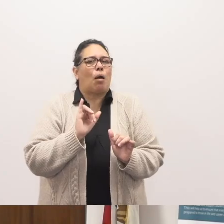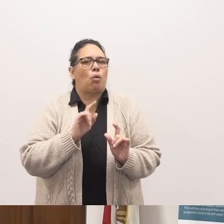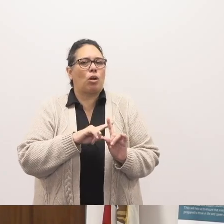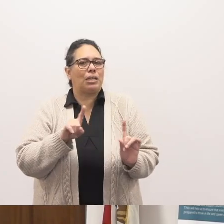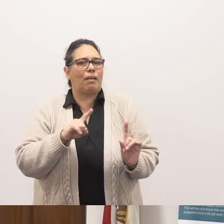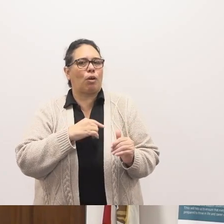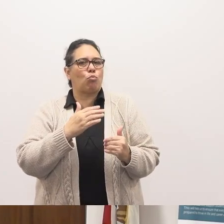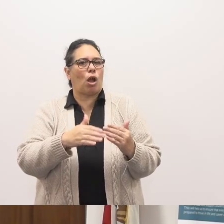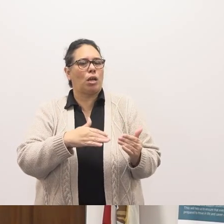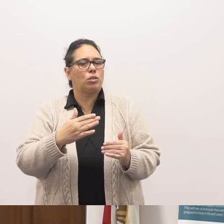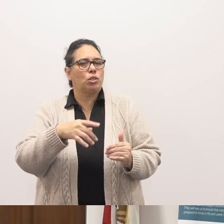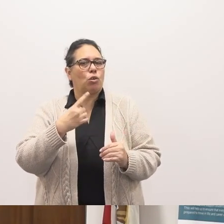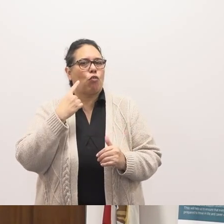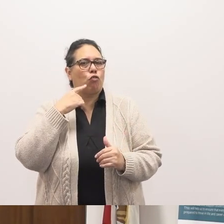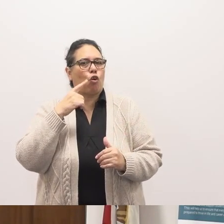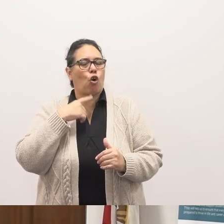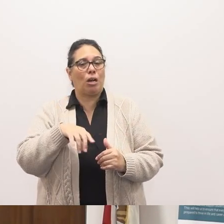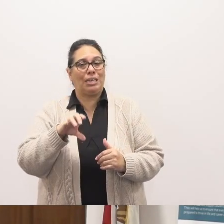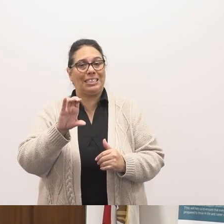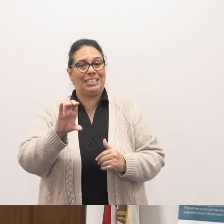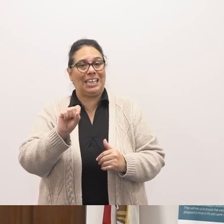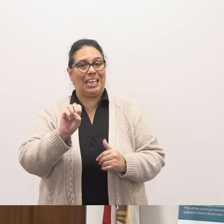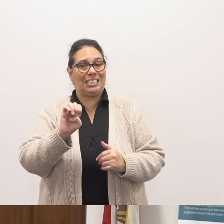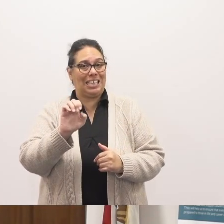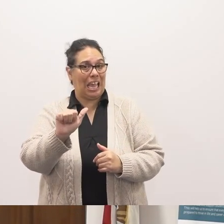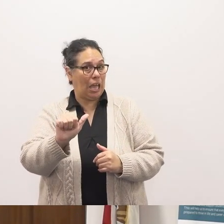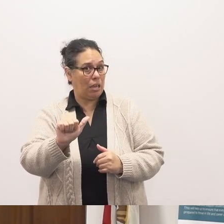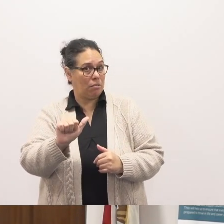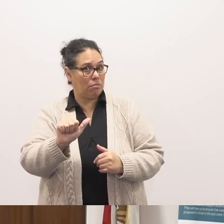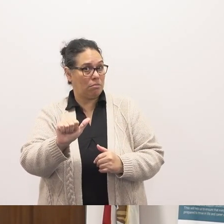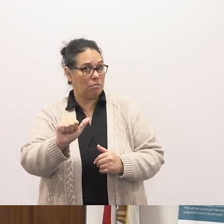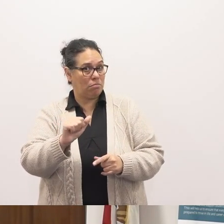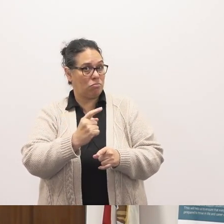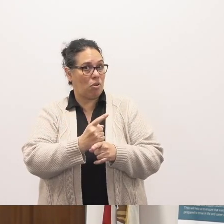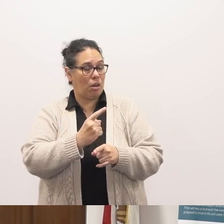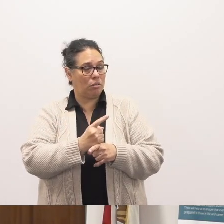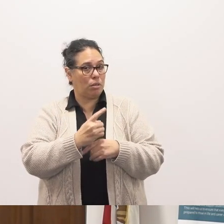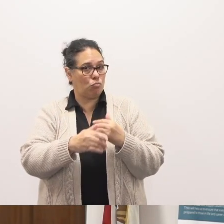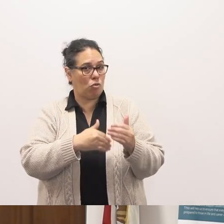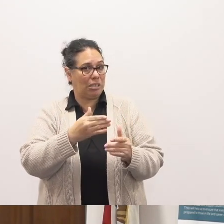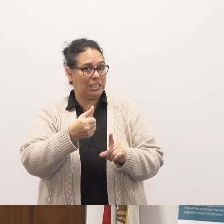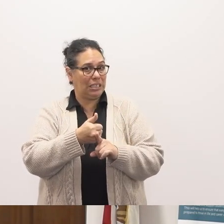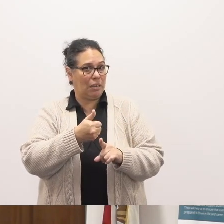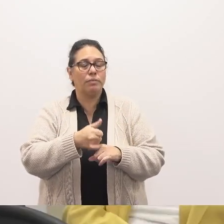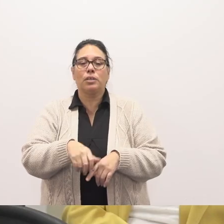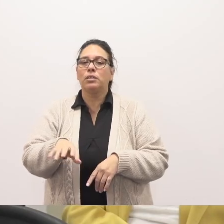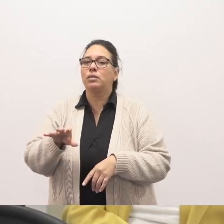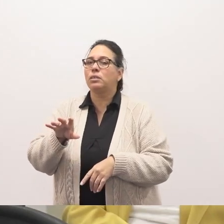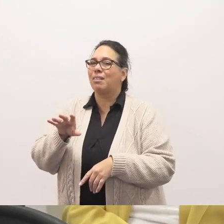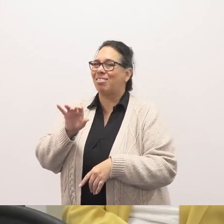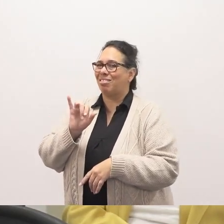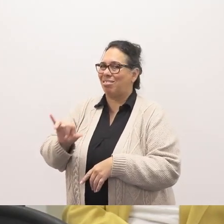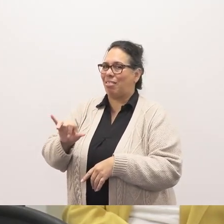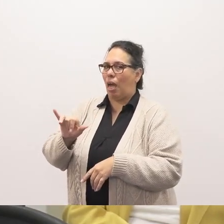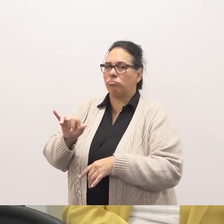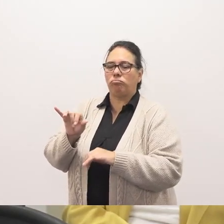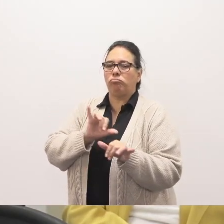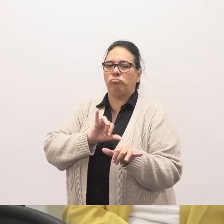with CSEA in terms of the process itself? The process itself will be identical for CSEA.